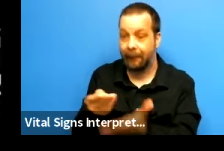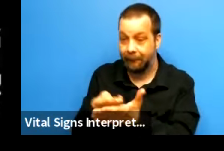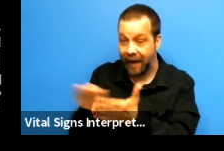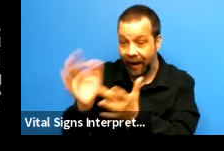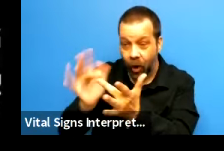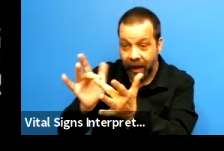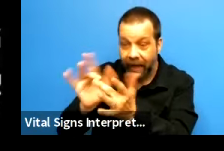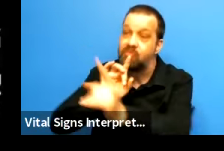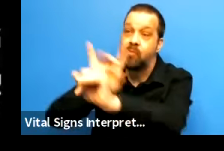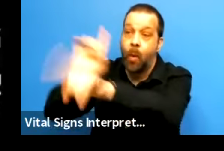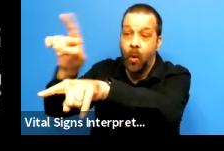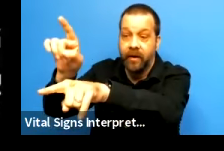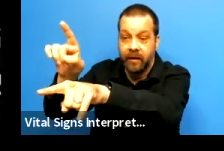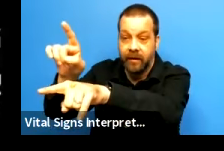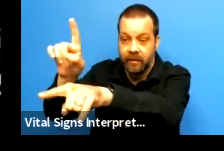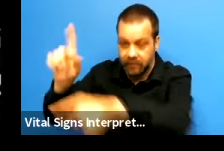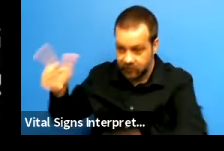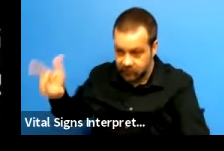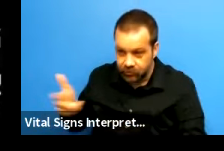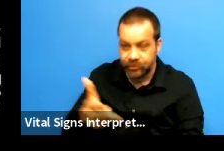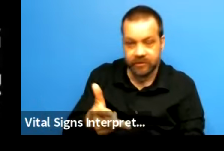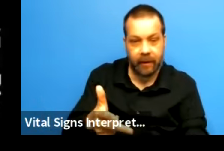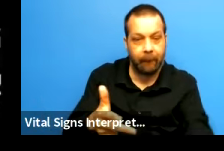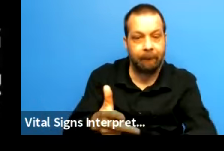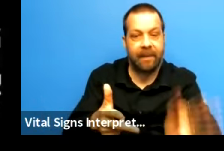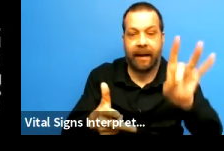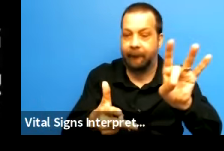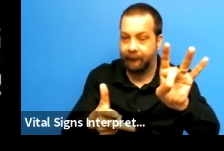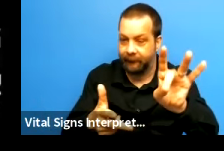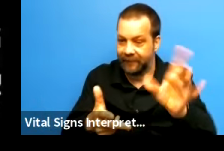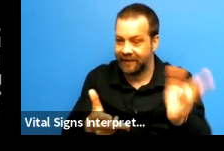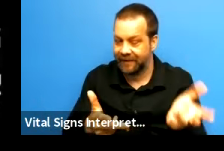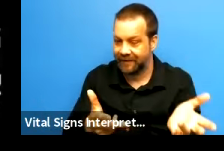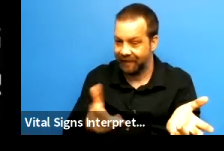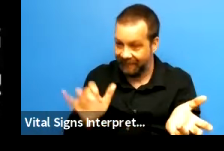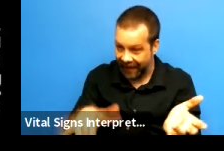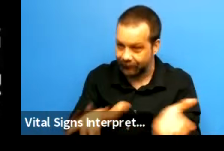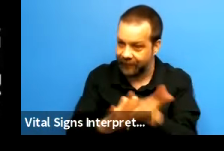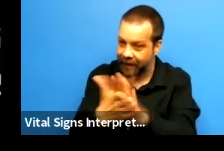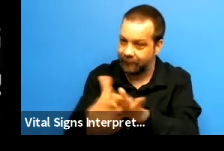and pick up in the store or to be able to curbside